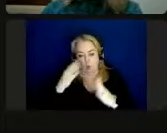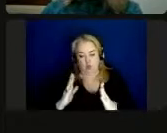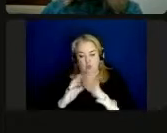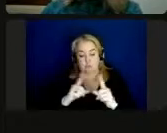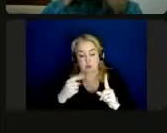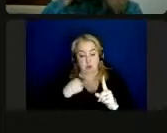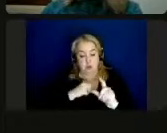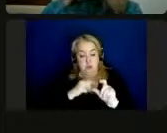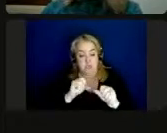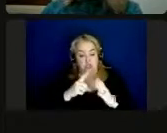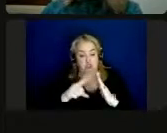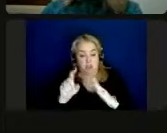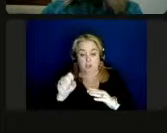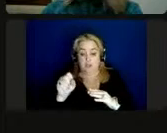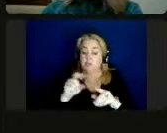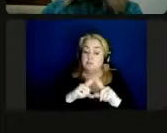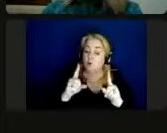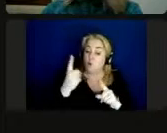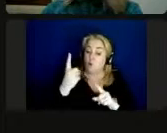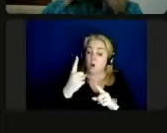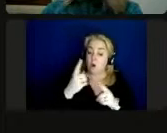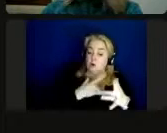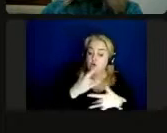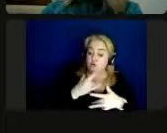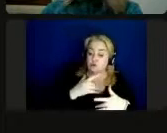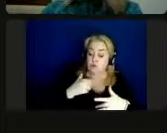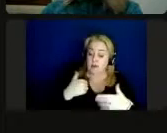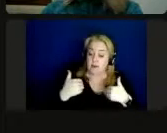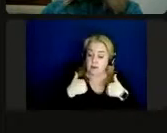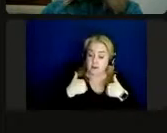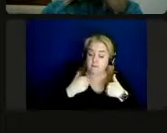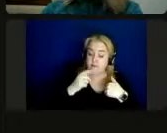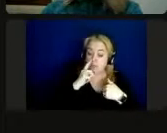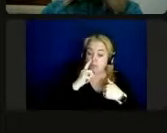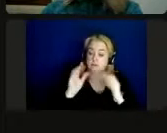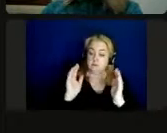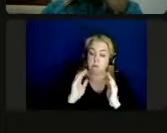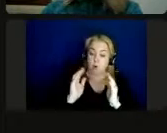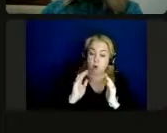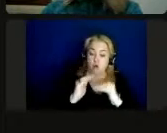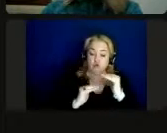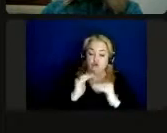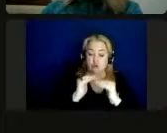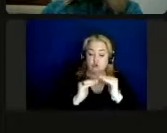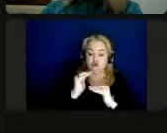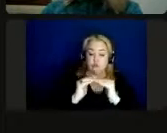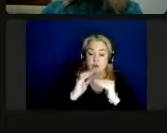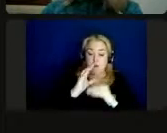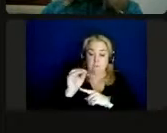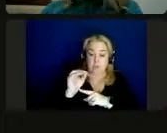LEARNING CURVE ON THE PART OF THE CITY LIKE PART OF THE BORDERS.